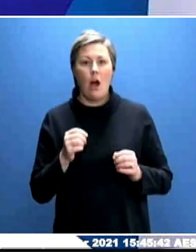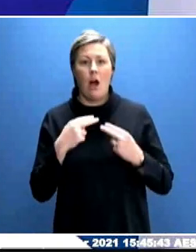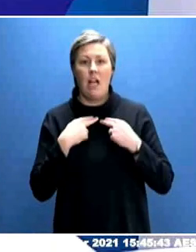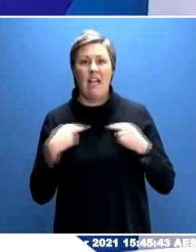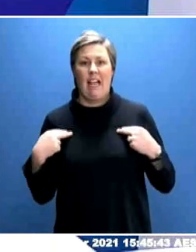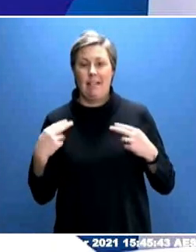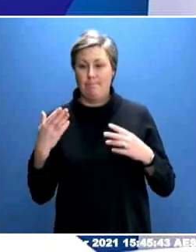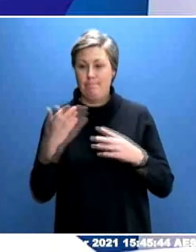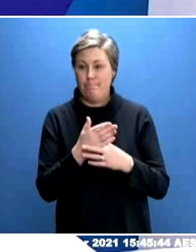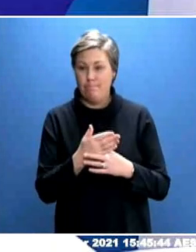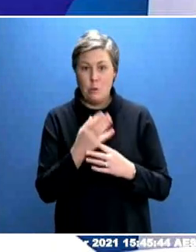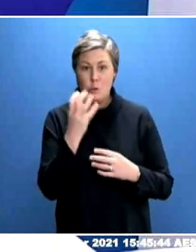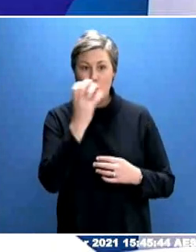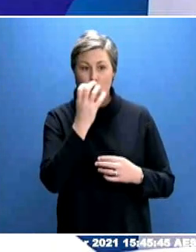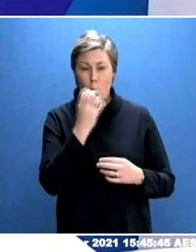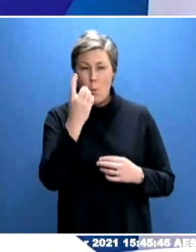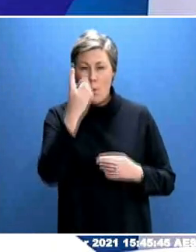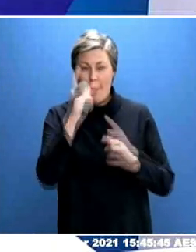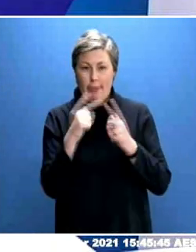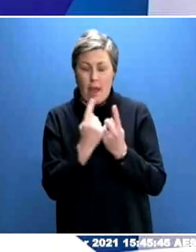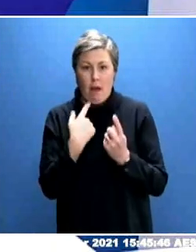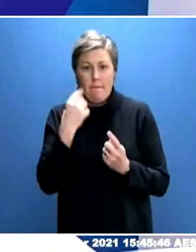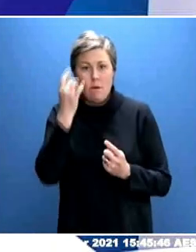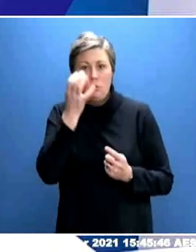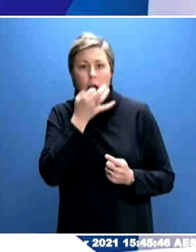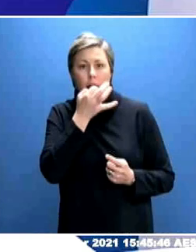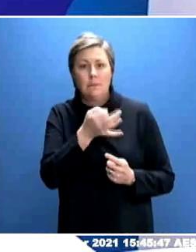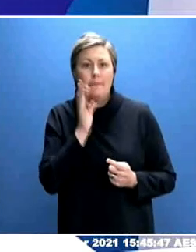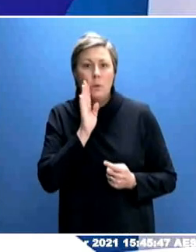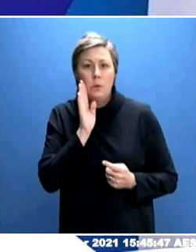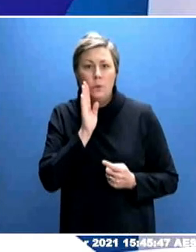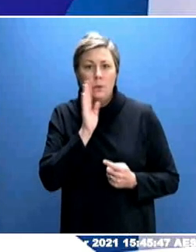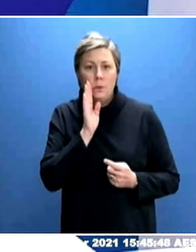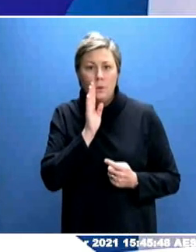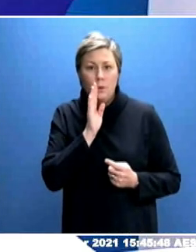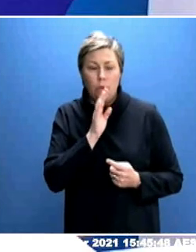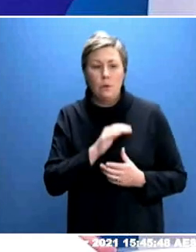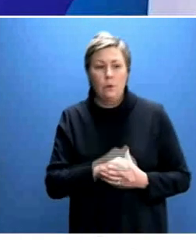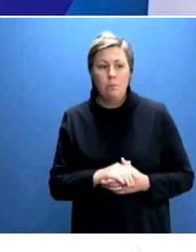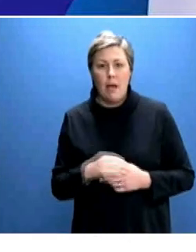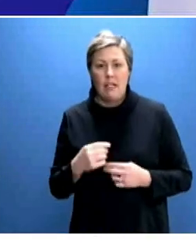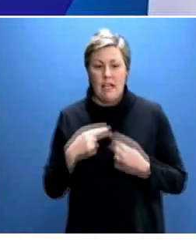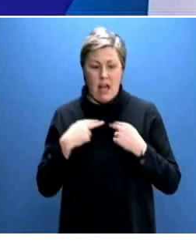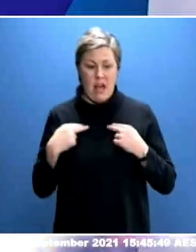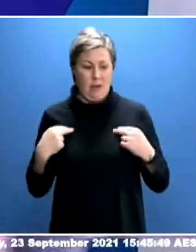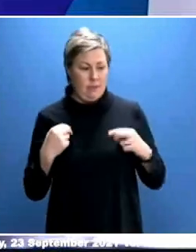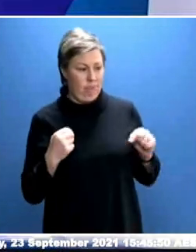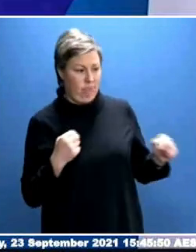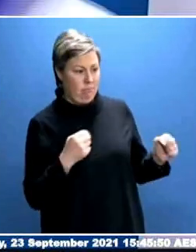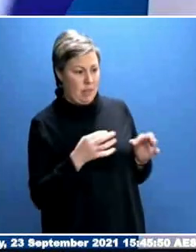Sorry to interrupt, there was one matter that had been raised with me for counsel for the Territory.